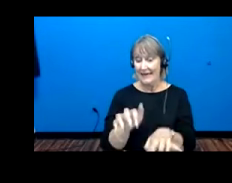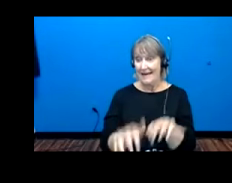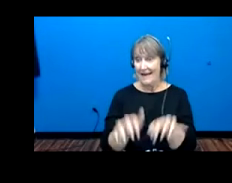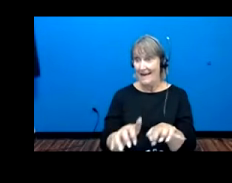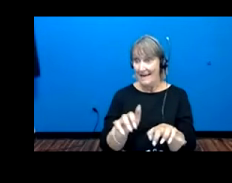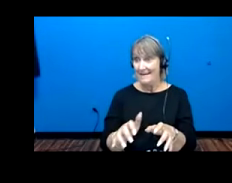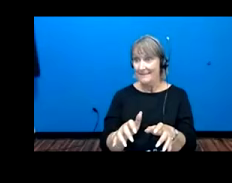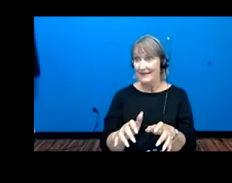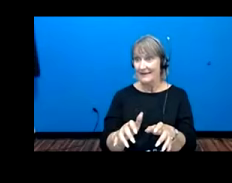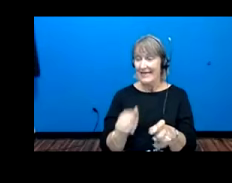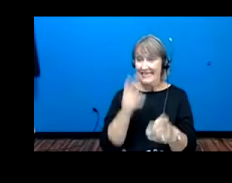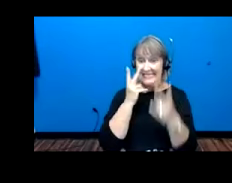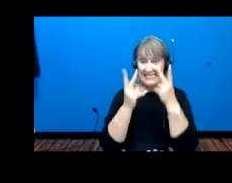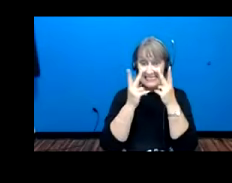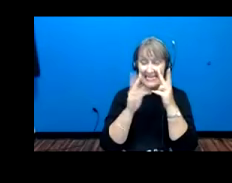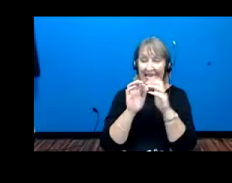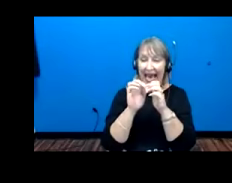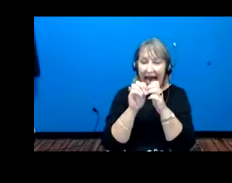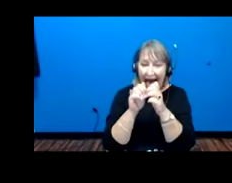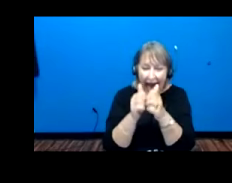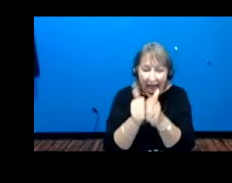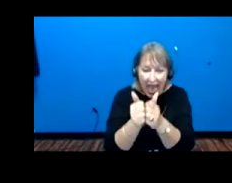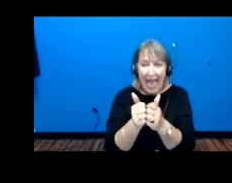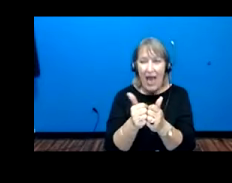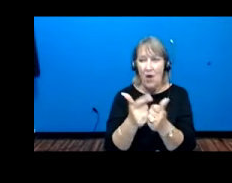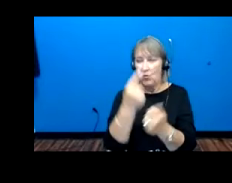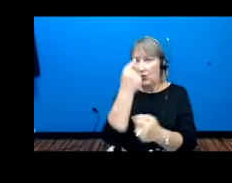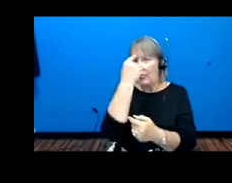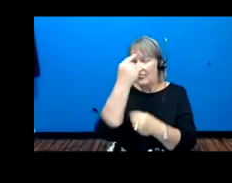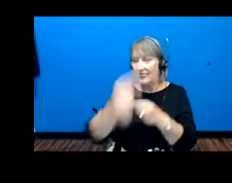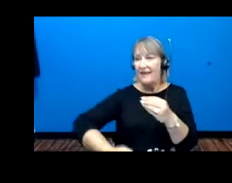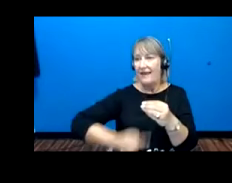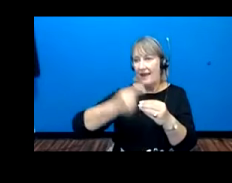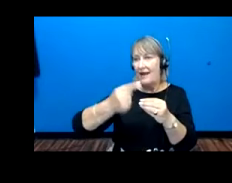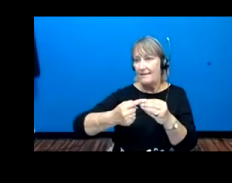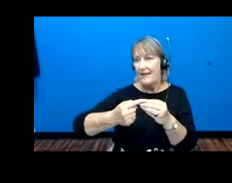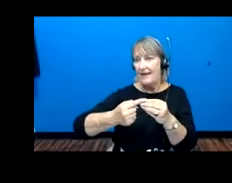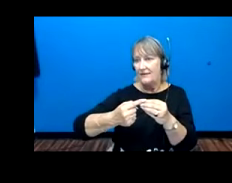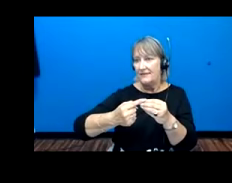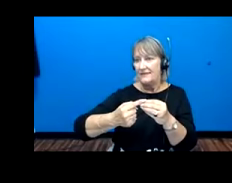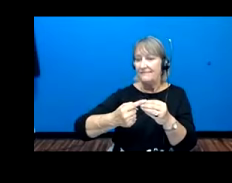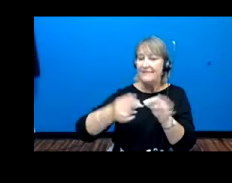seeing the details of how we got to producing these documents